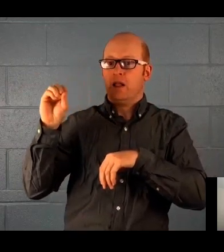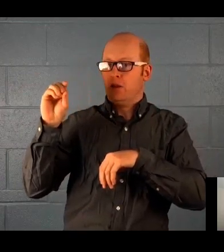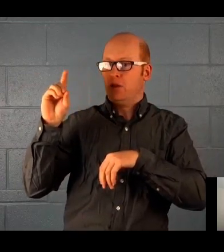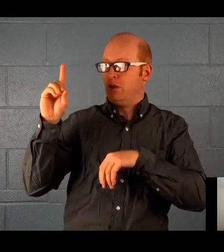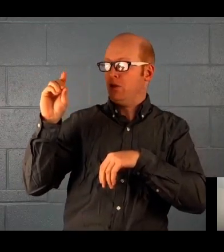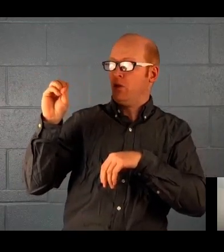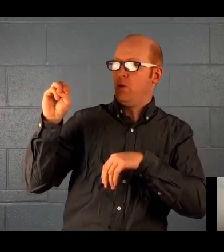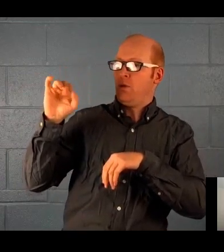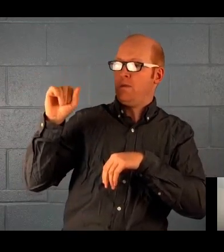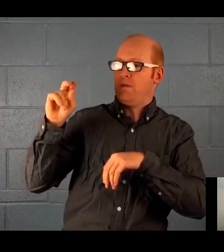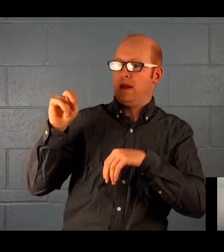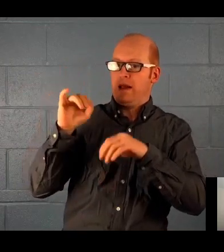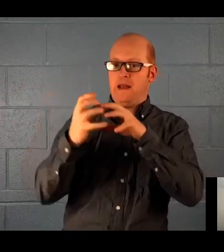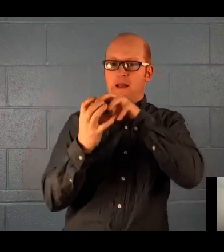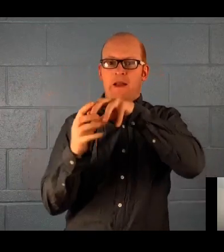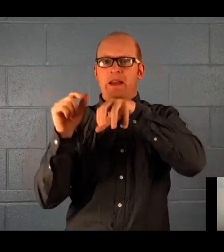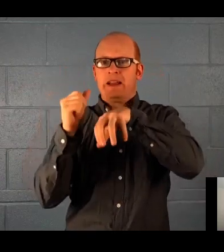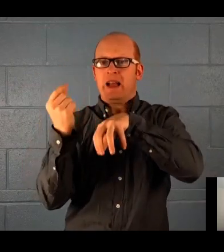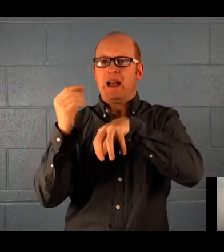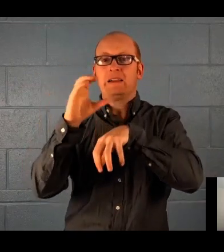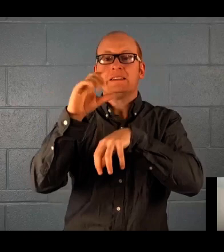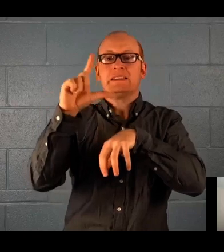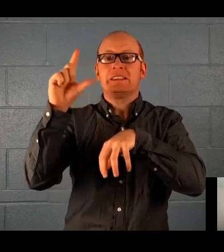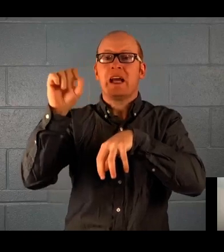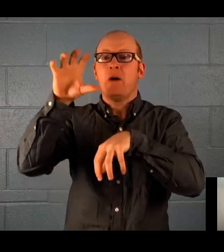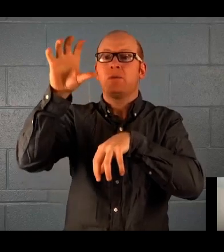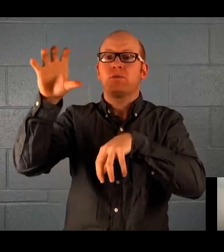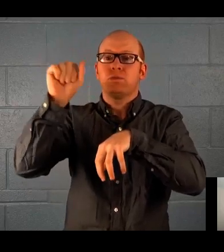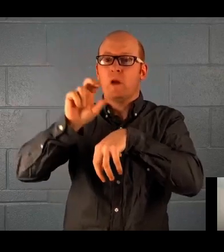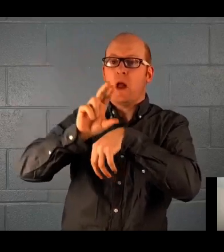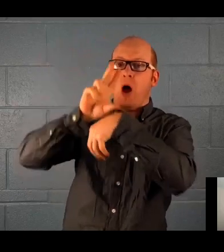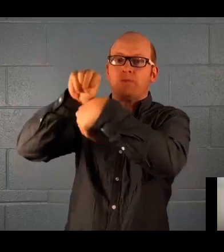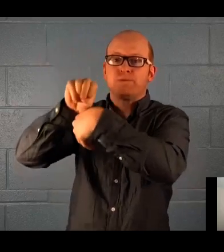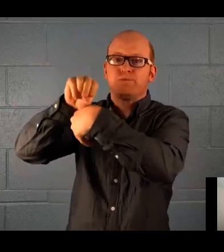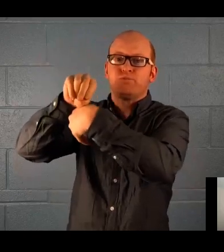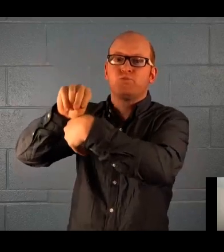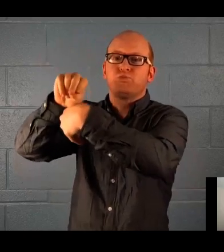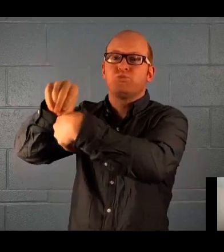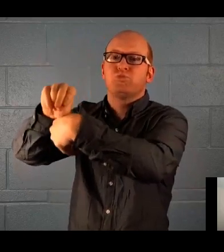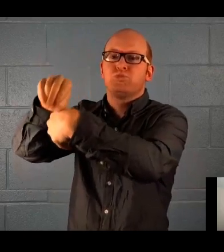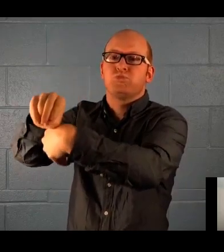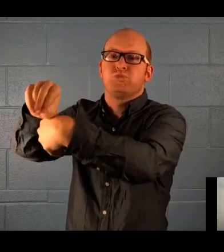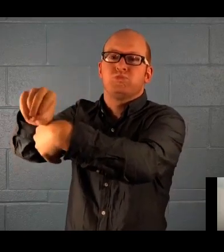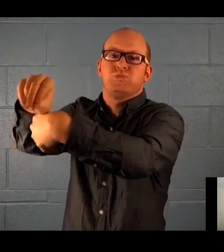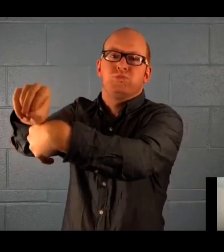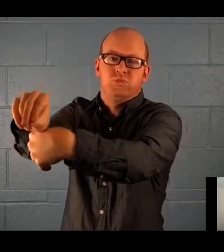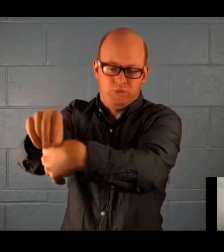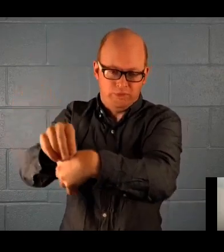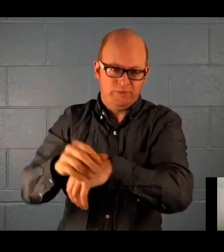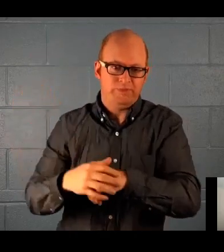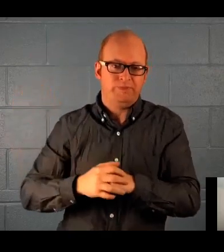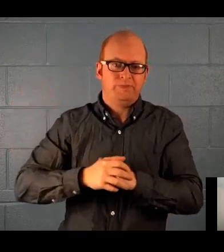The other end of the protein is the tail domain. And this tail domain can actually bind to other proteins in the cell,